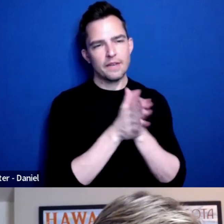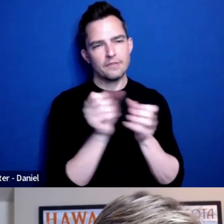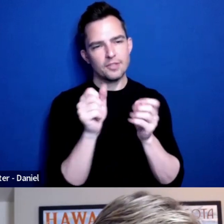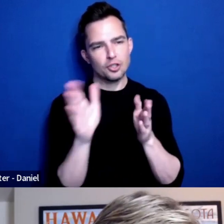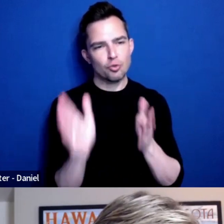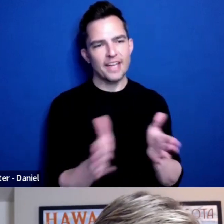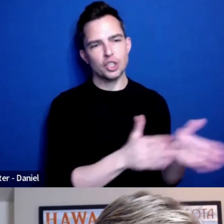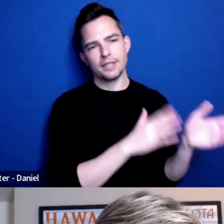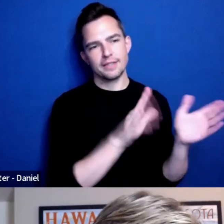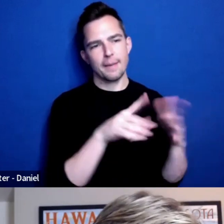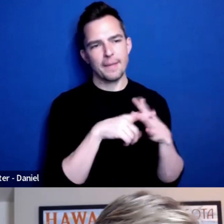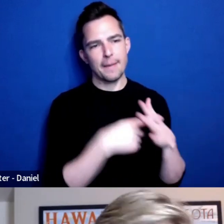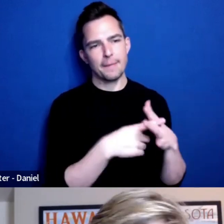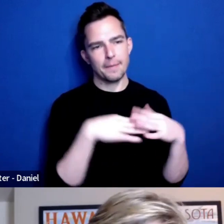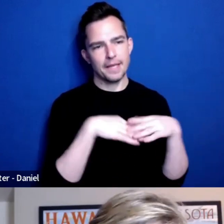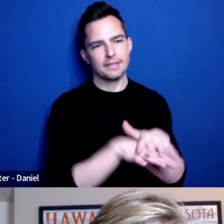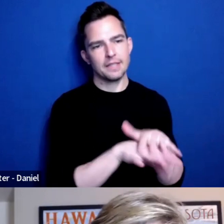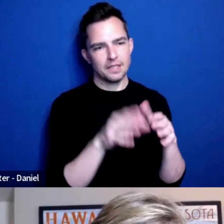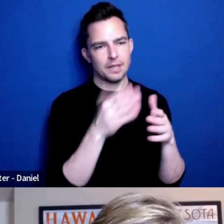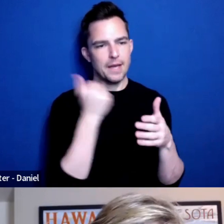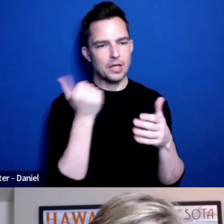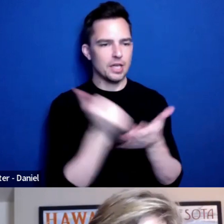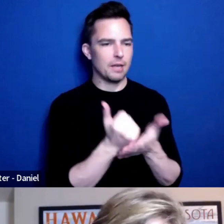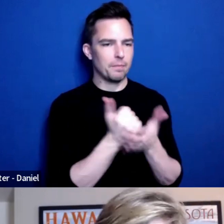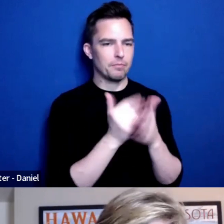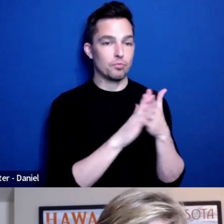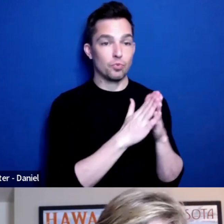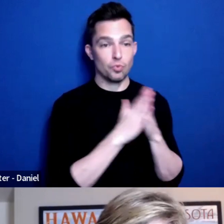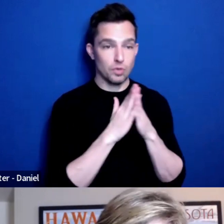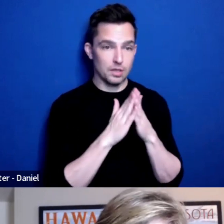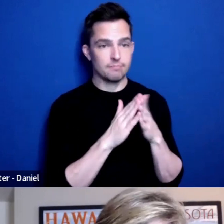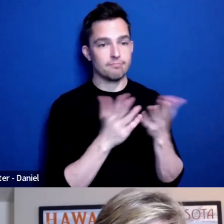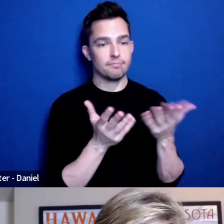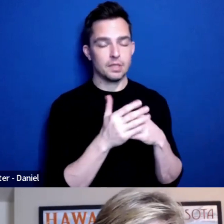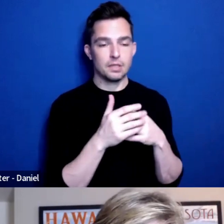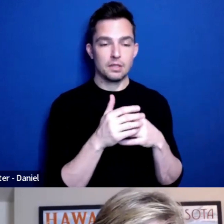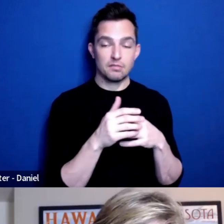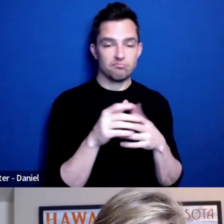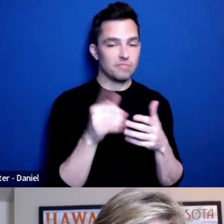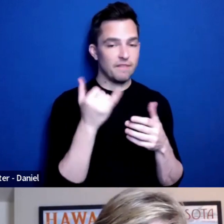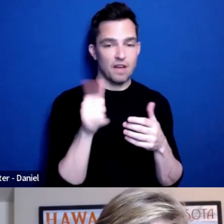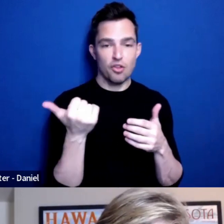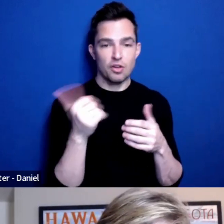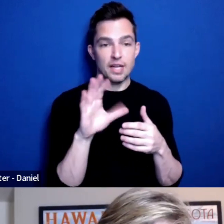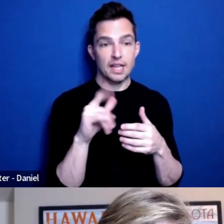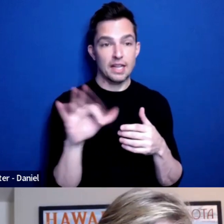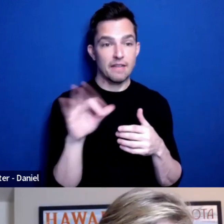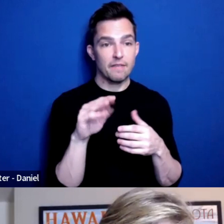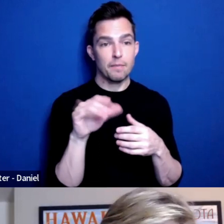implemented to better assist the community? And again, if others Cliff or Maria have things to offer on this one, I think it